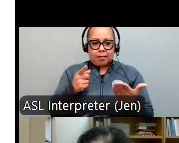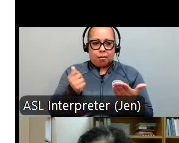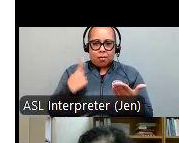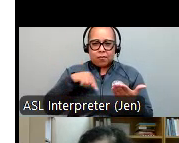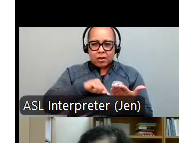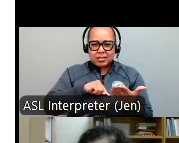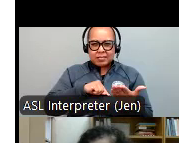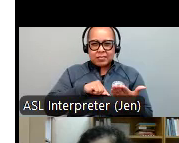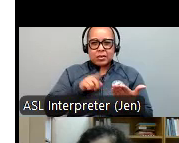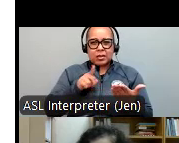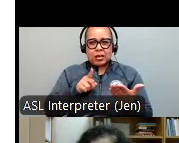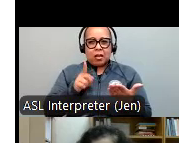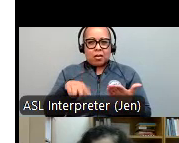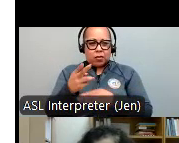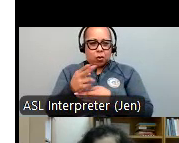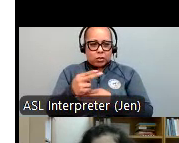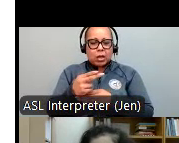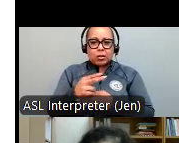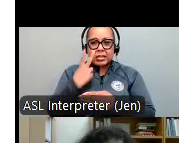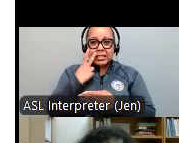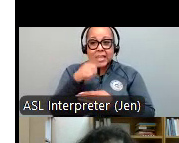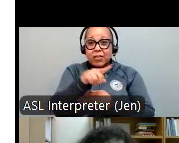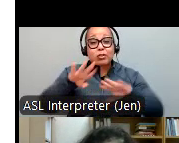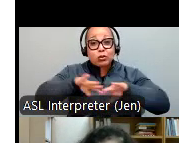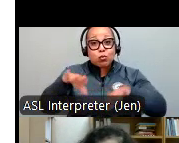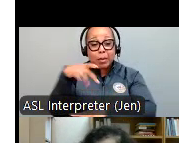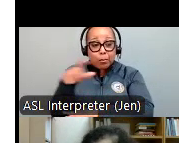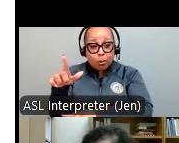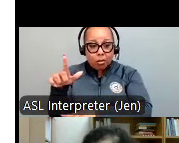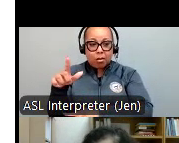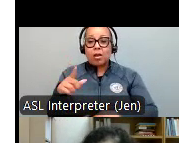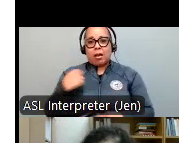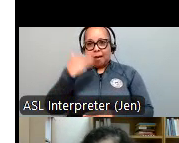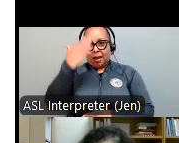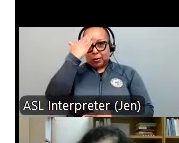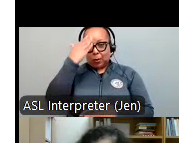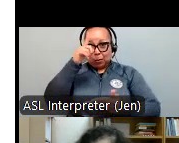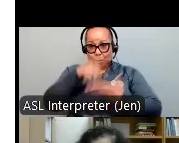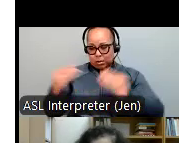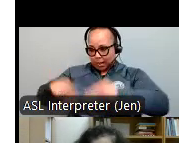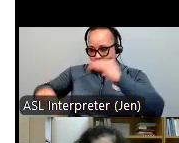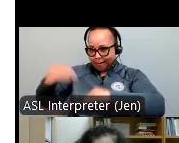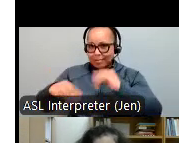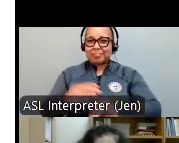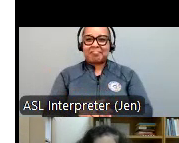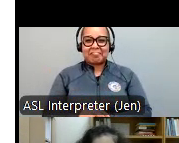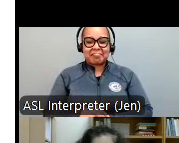always look at the hotel [site] to see if there's a swimming pool, so that I know what to pack. And